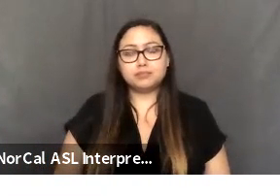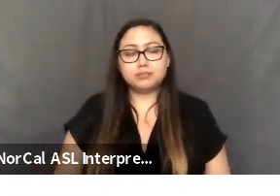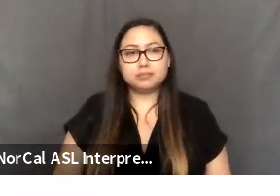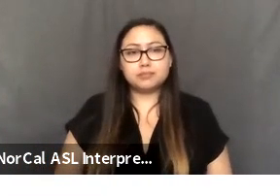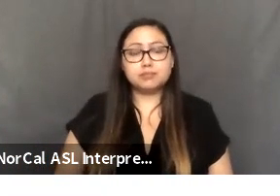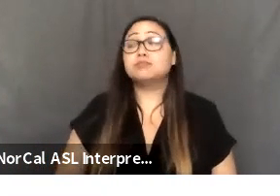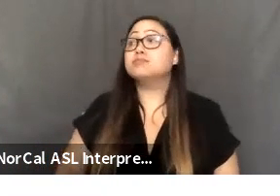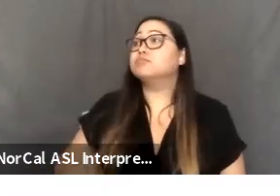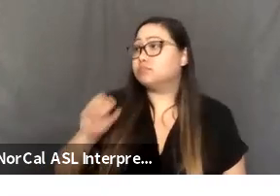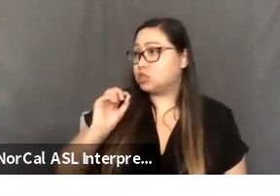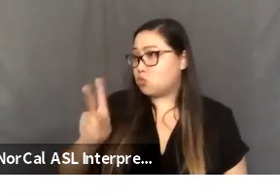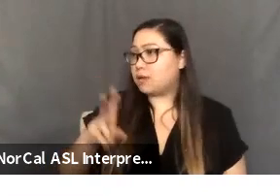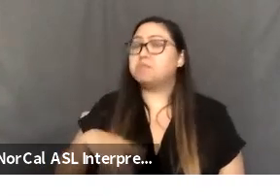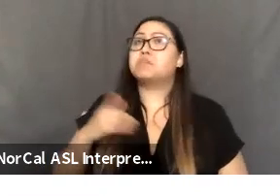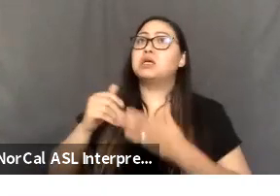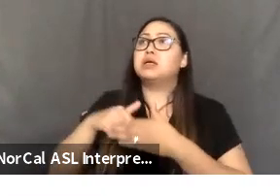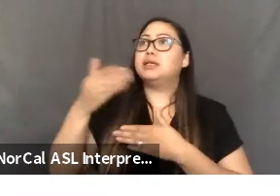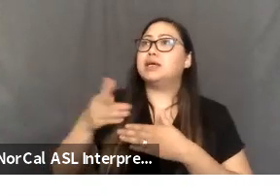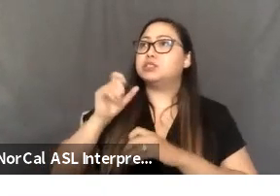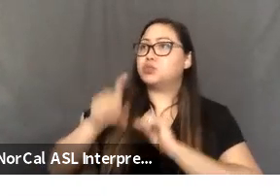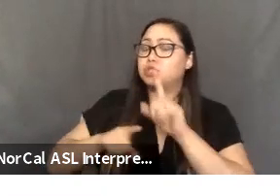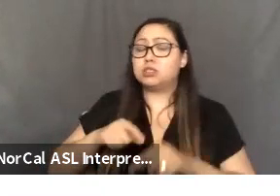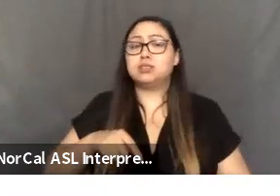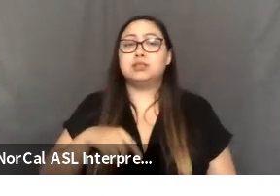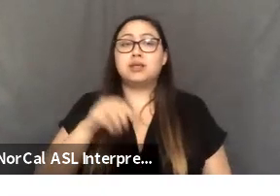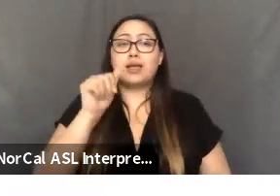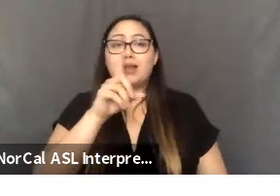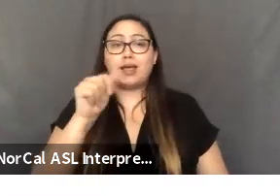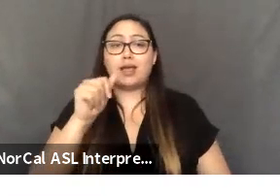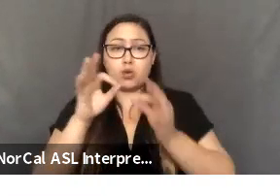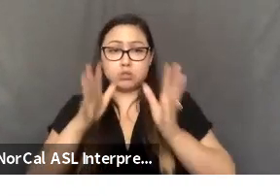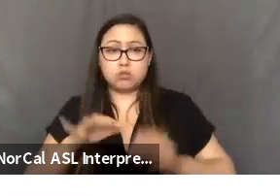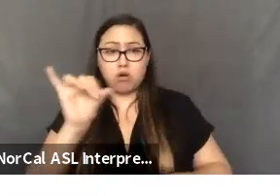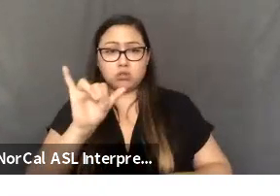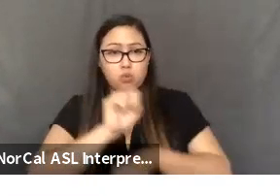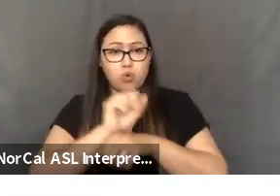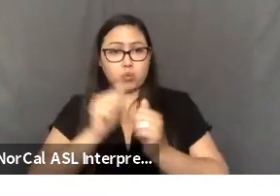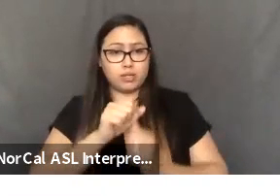Next questions. Did the ADA coordinators also work with staff members requesting